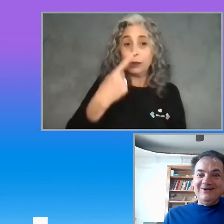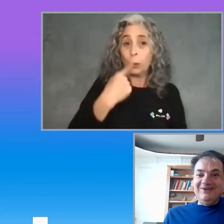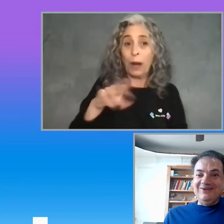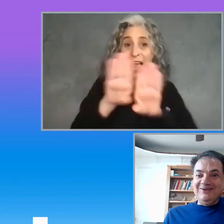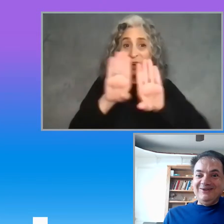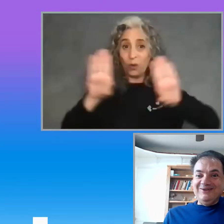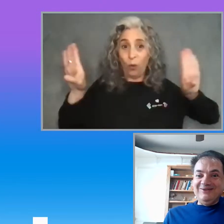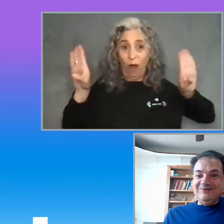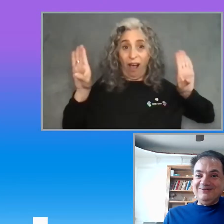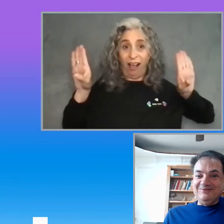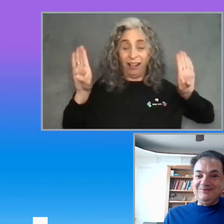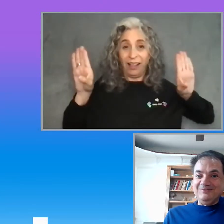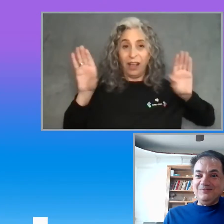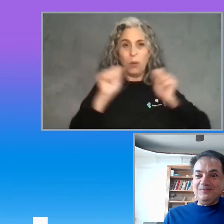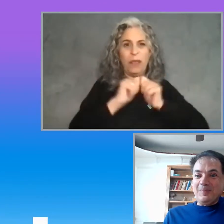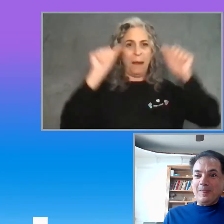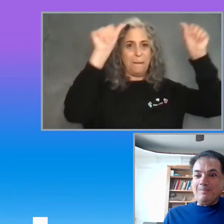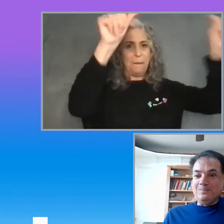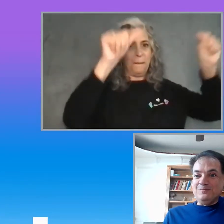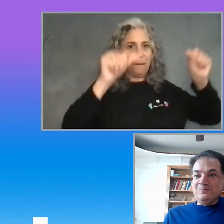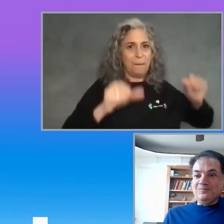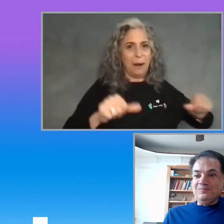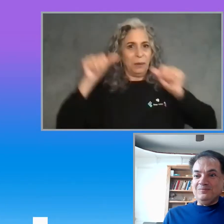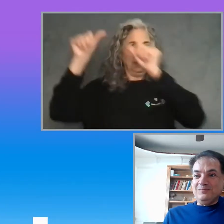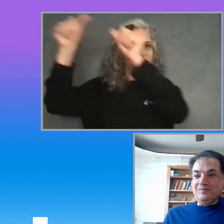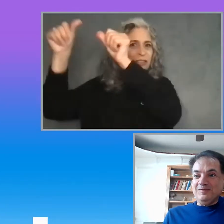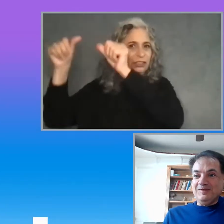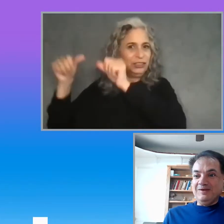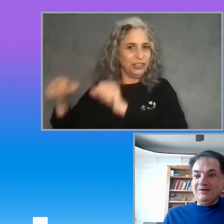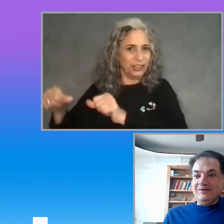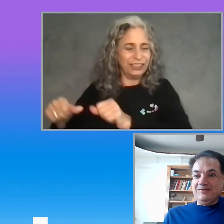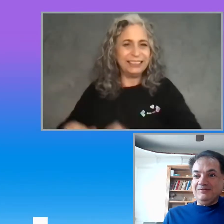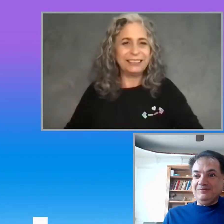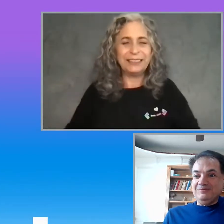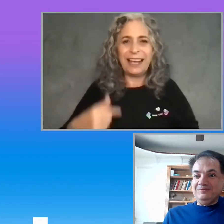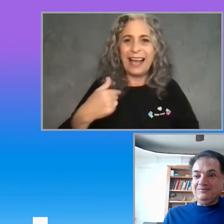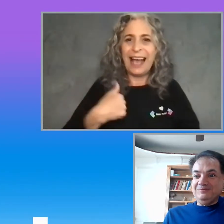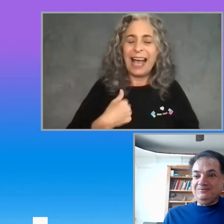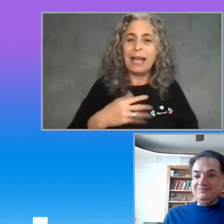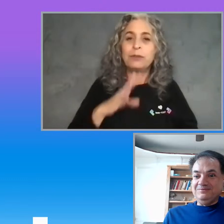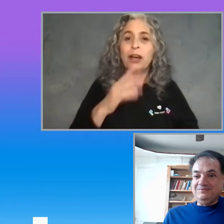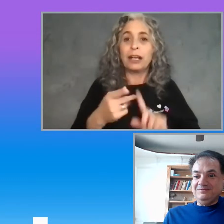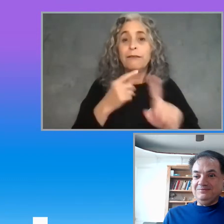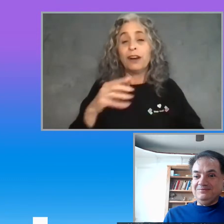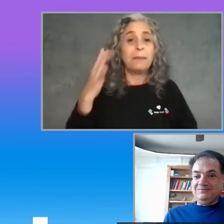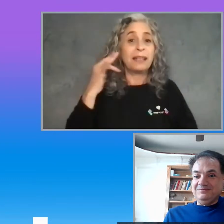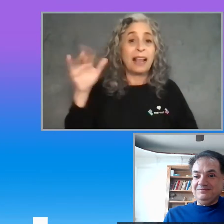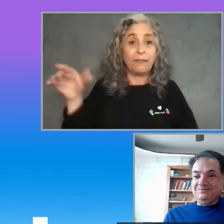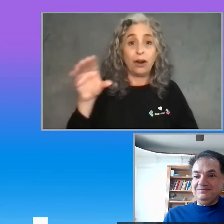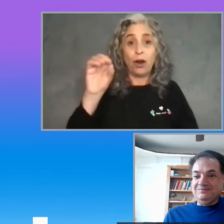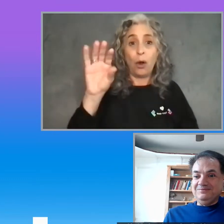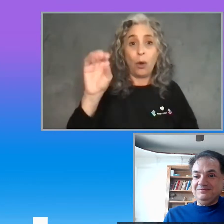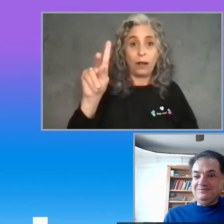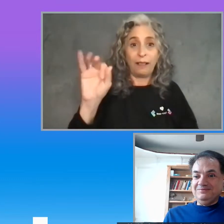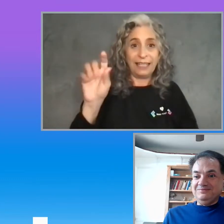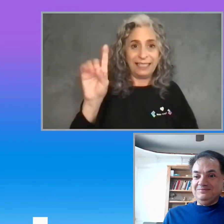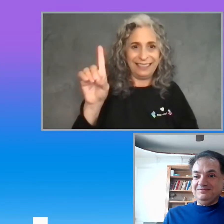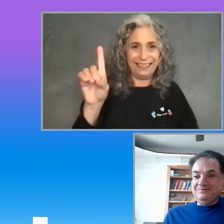with some posters. And I am